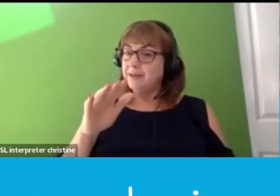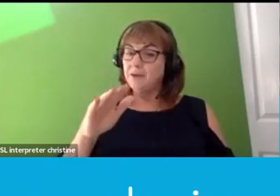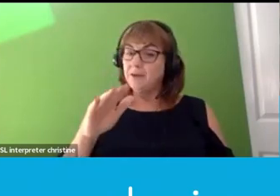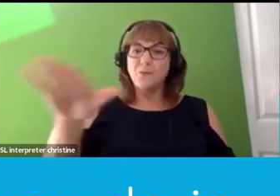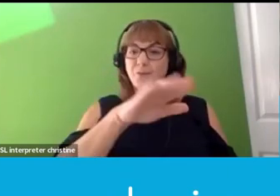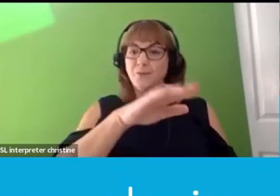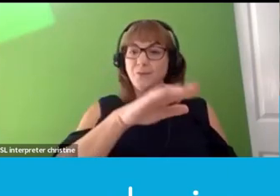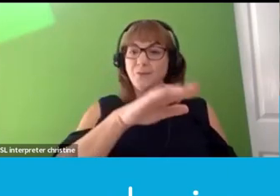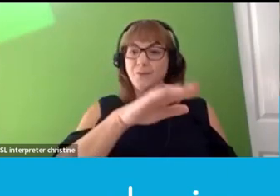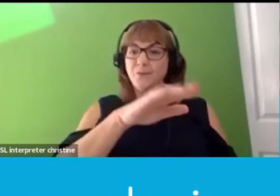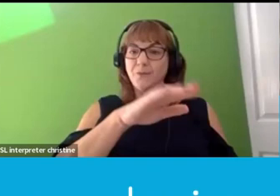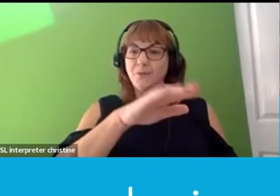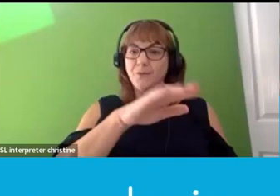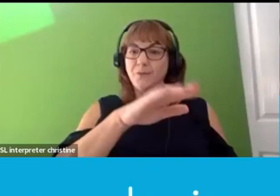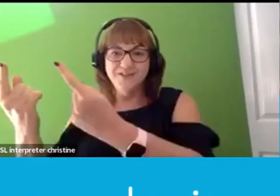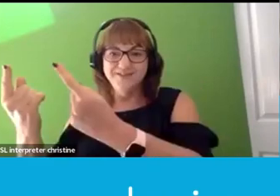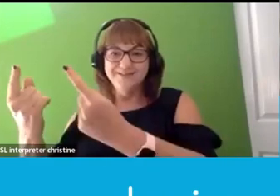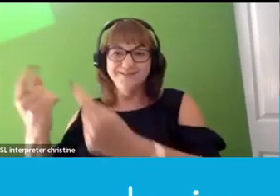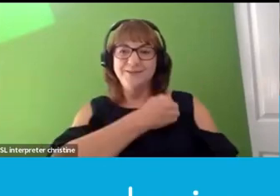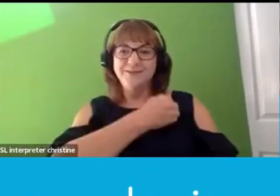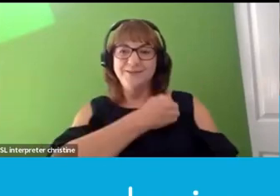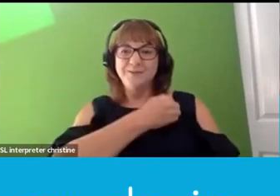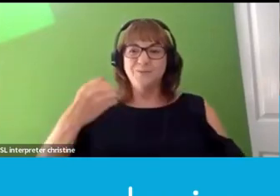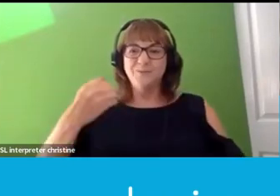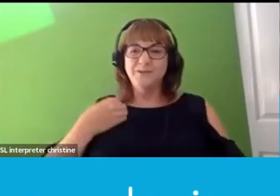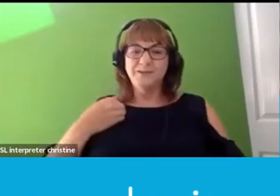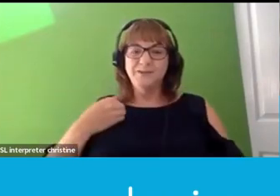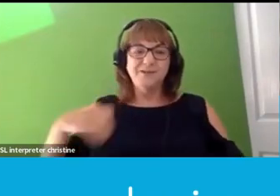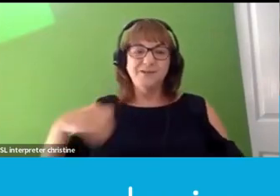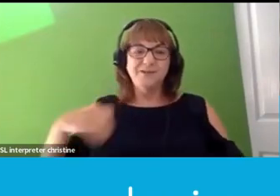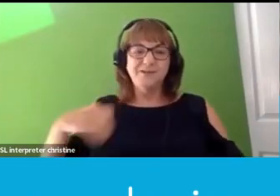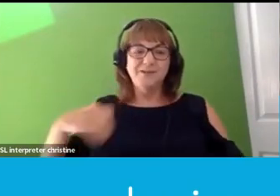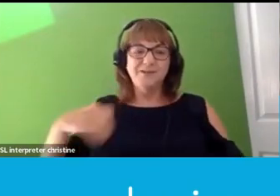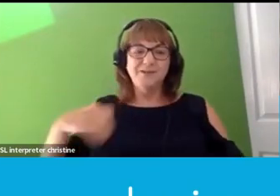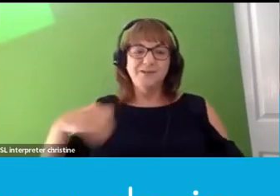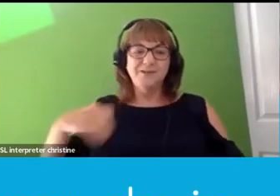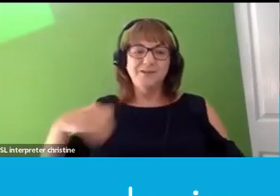definitely we're not all the same, and for some of us, there are things that we do that